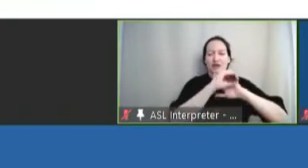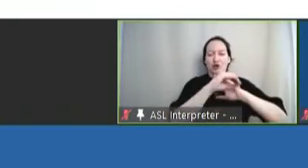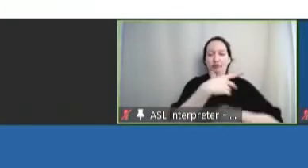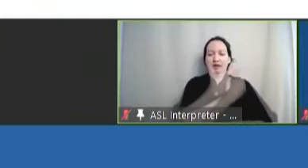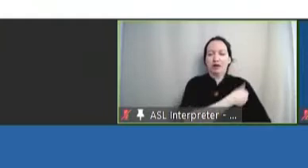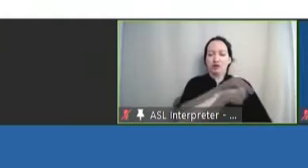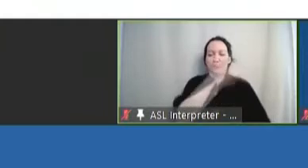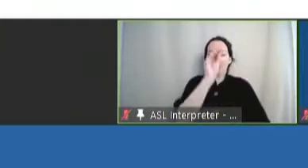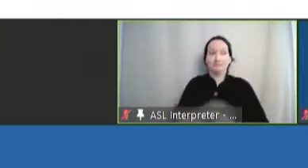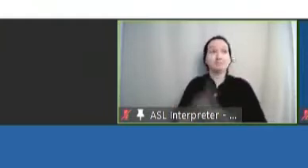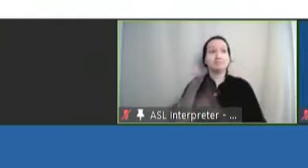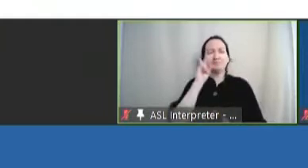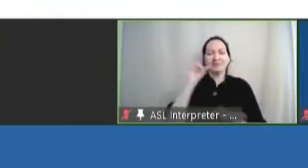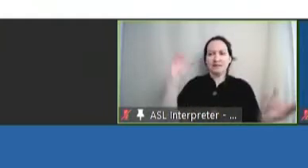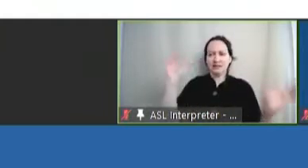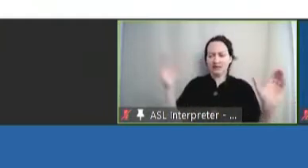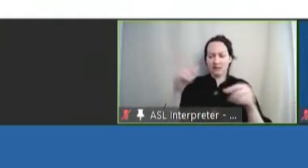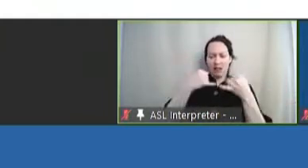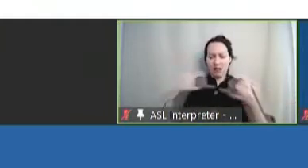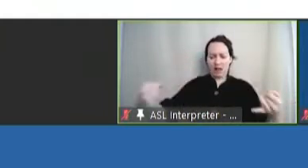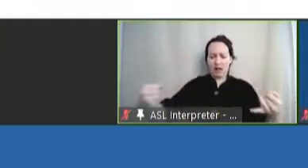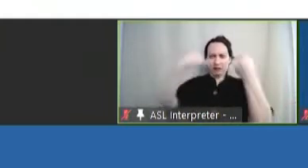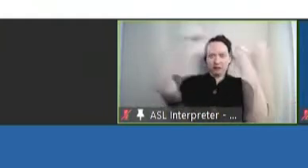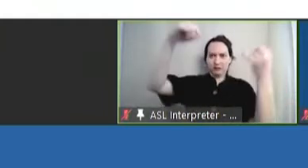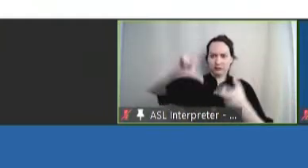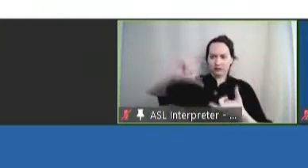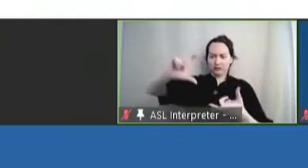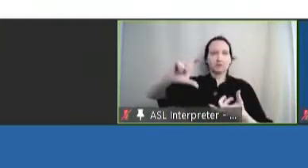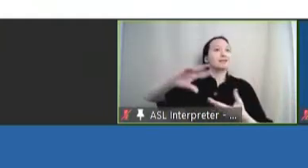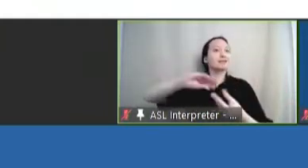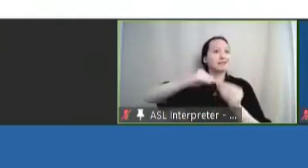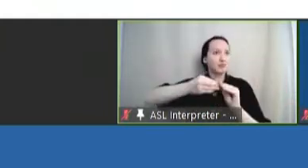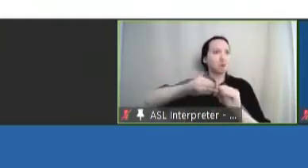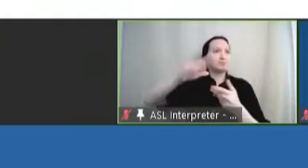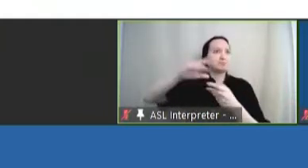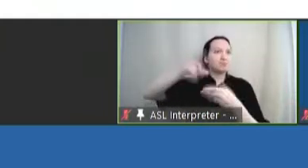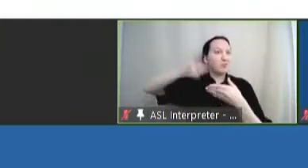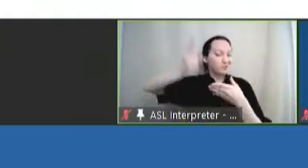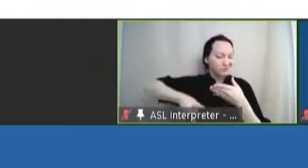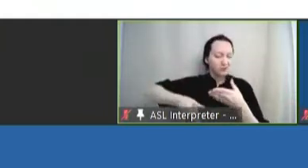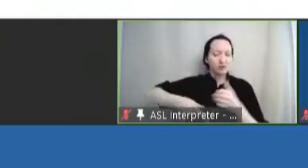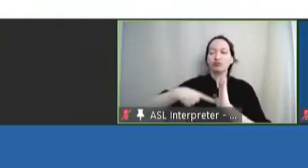And the difference between these two lines is the number of outcomes represented by the solid